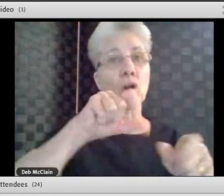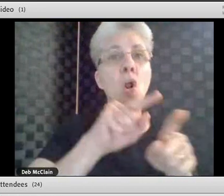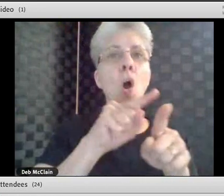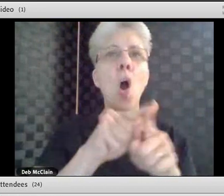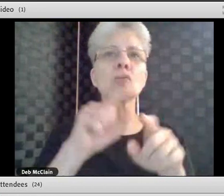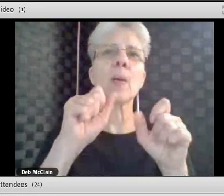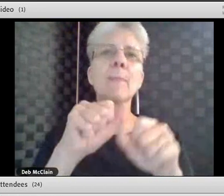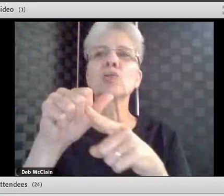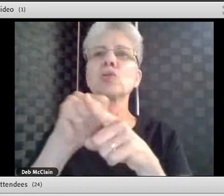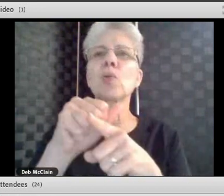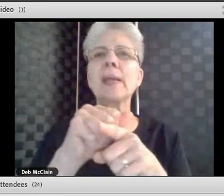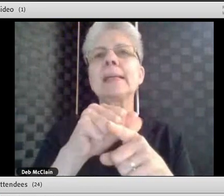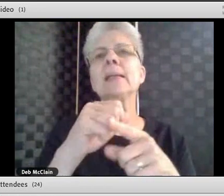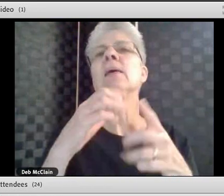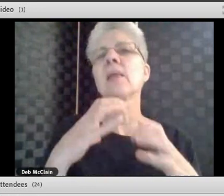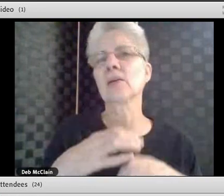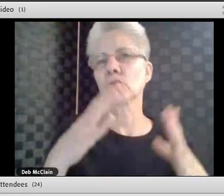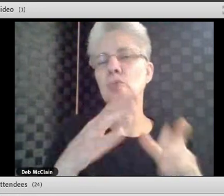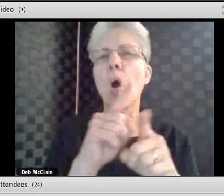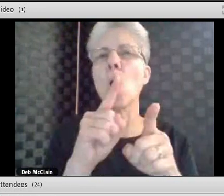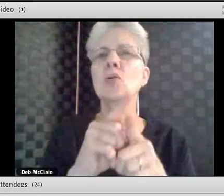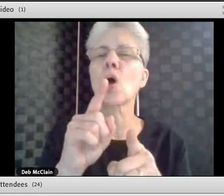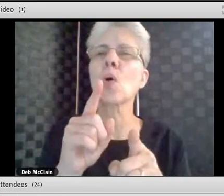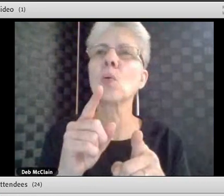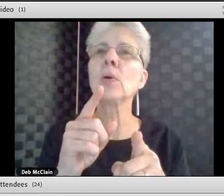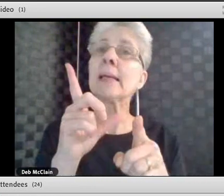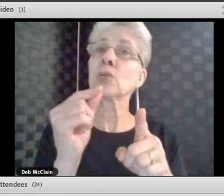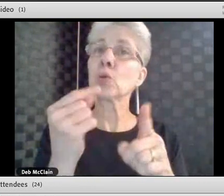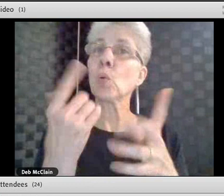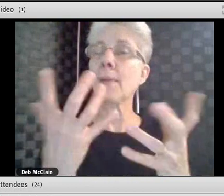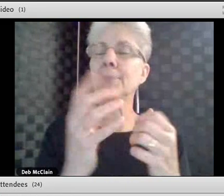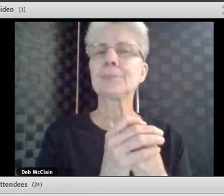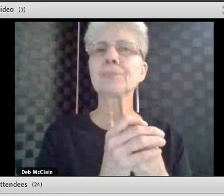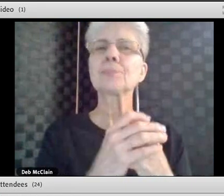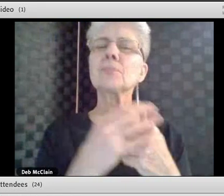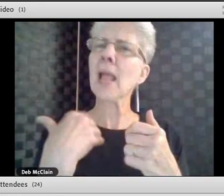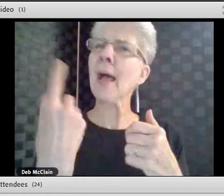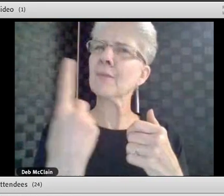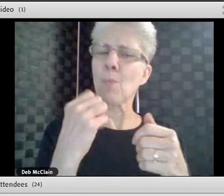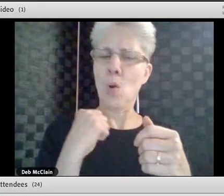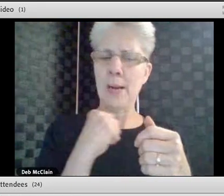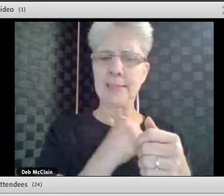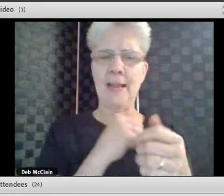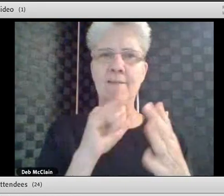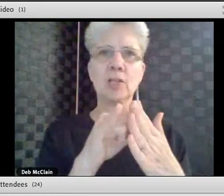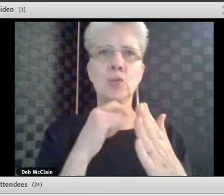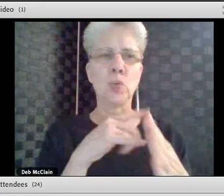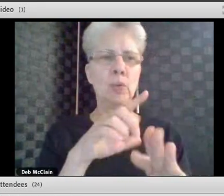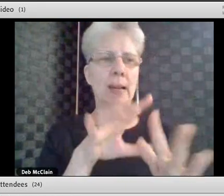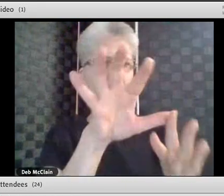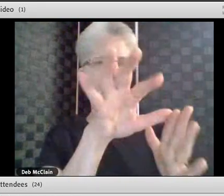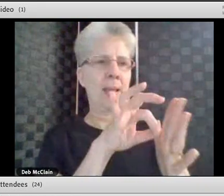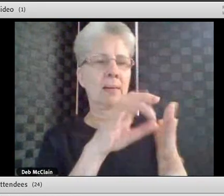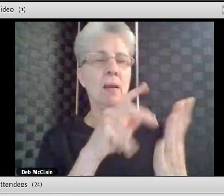or train each other and have the ability to train patrons. Another thing, too, you could do is possibly have somebody on staff